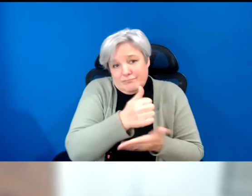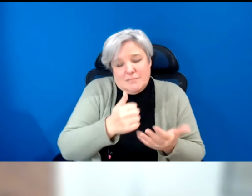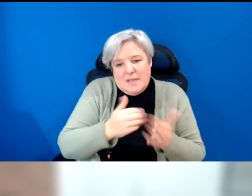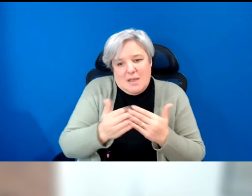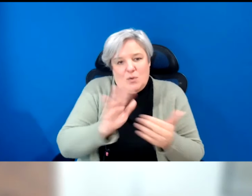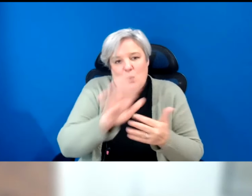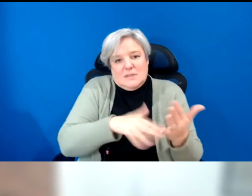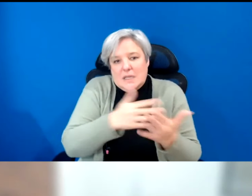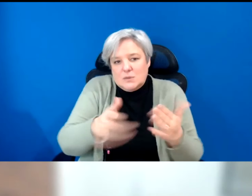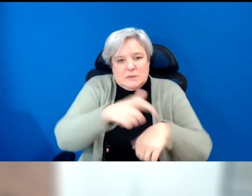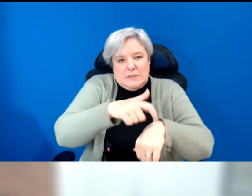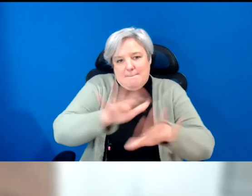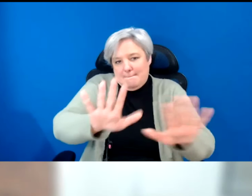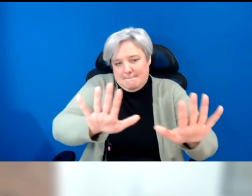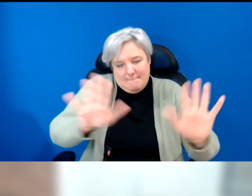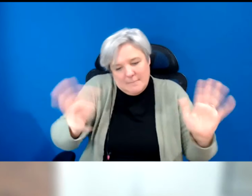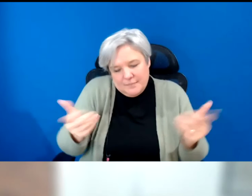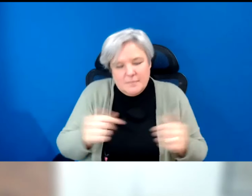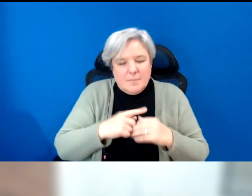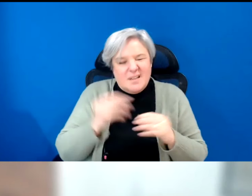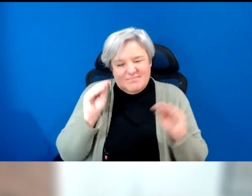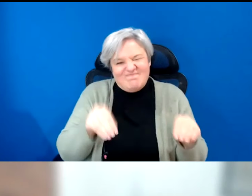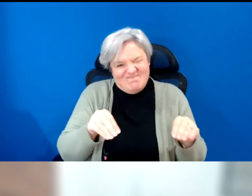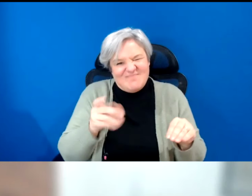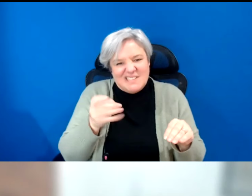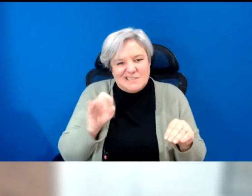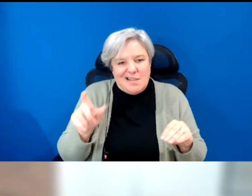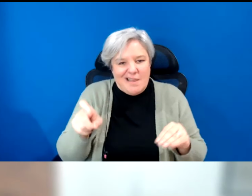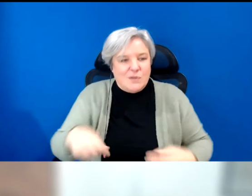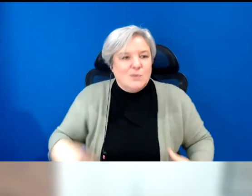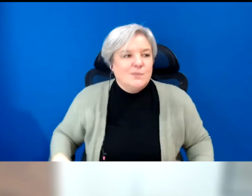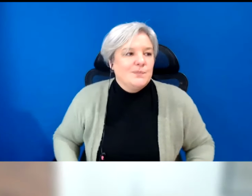and your timing, but it does need to be put in there as an Excel.